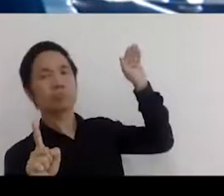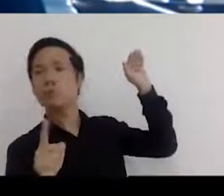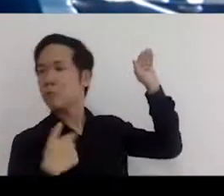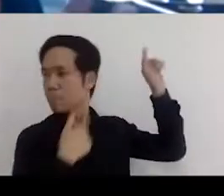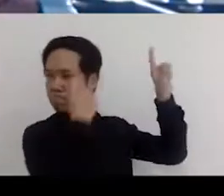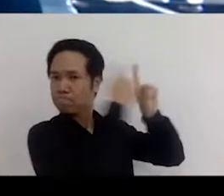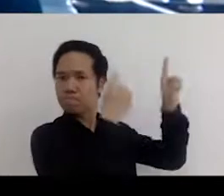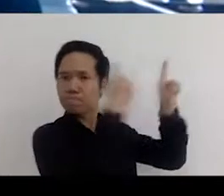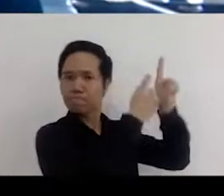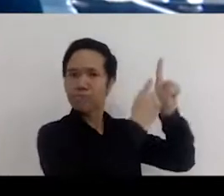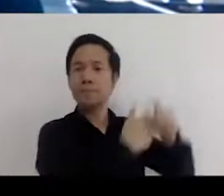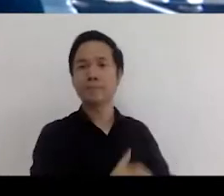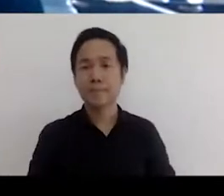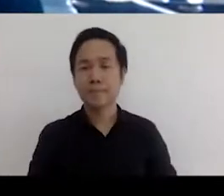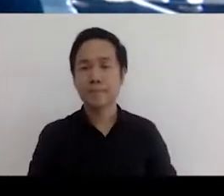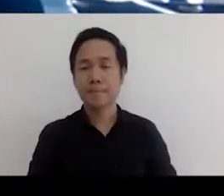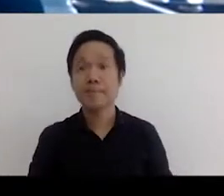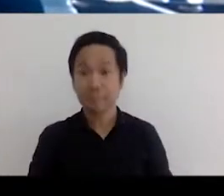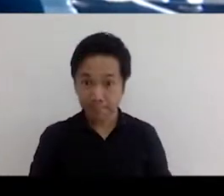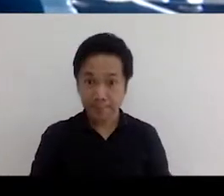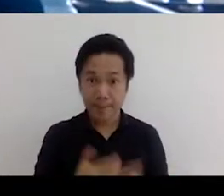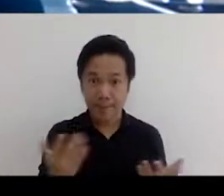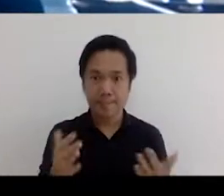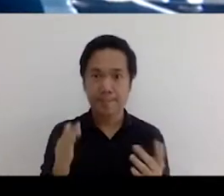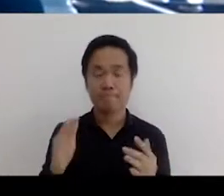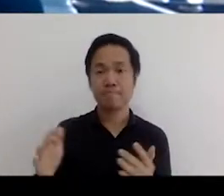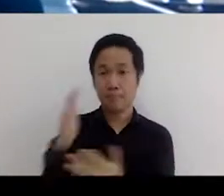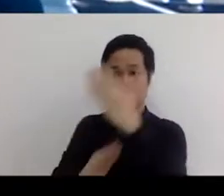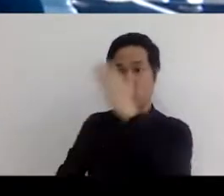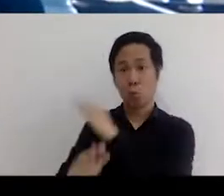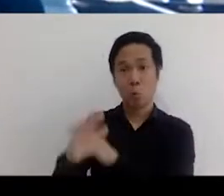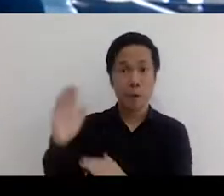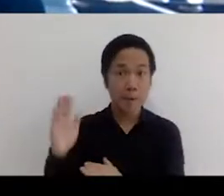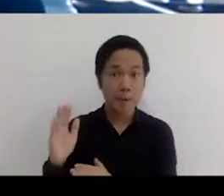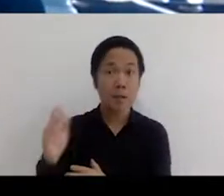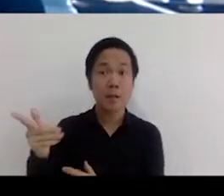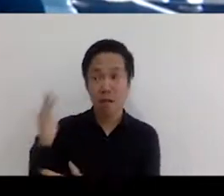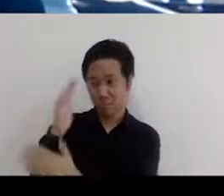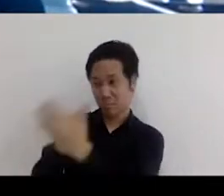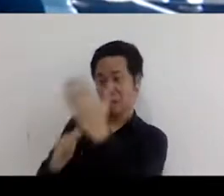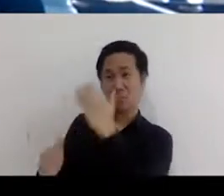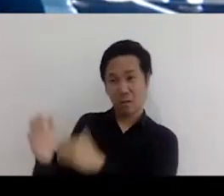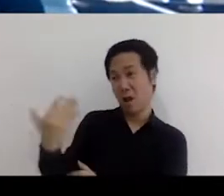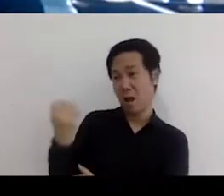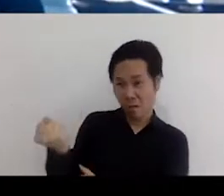but they have many others. So we have to harness their skills and this translates into my last point.